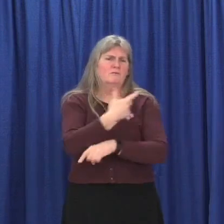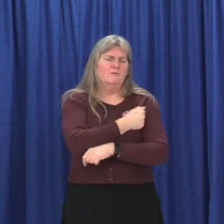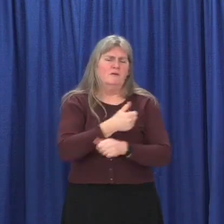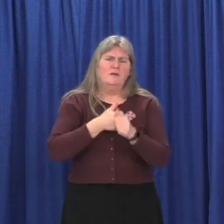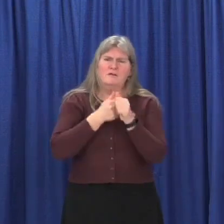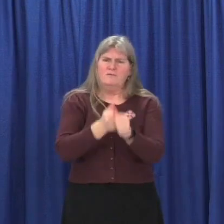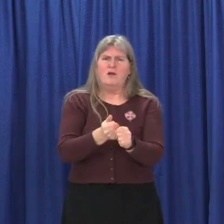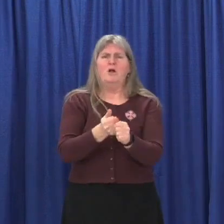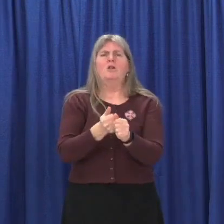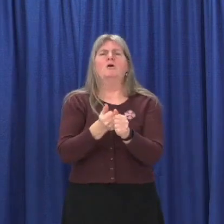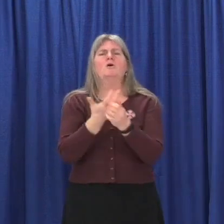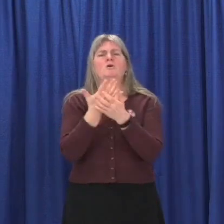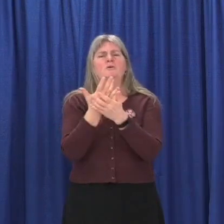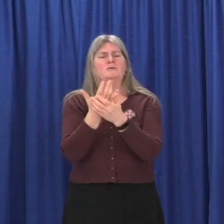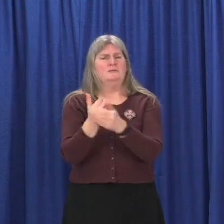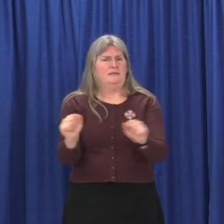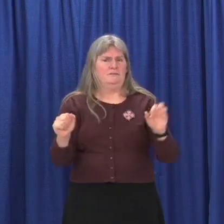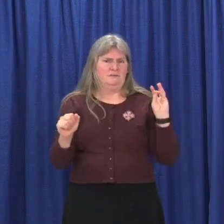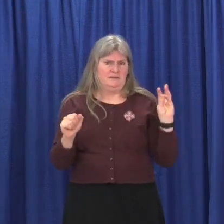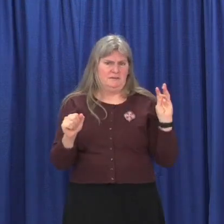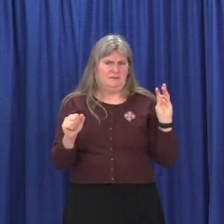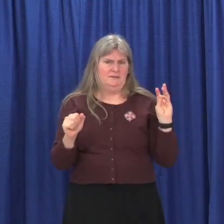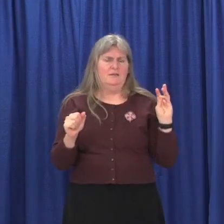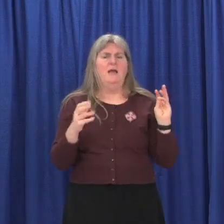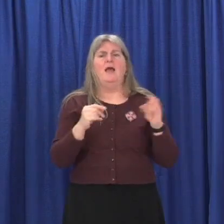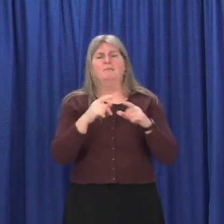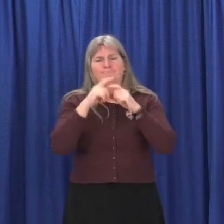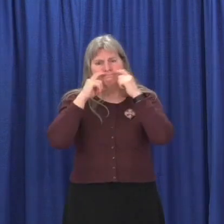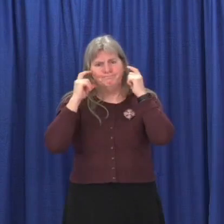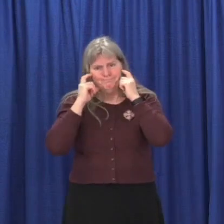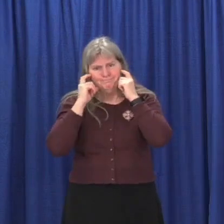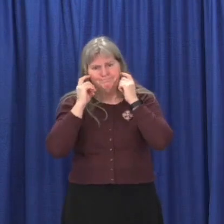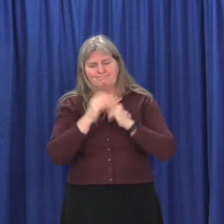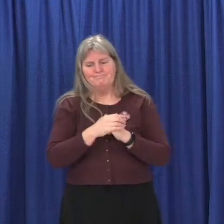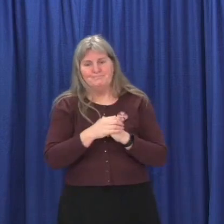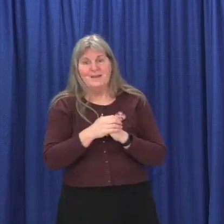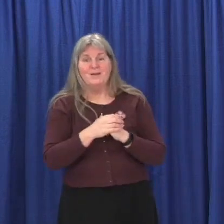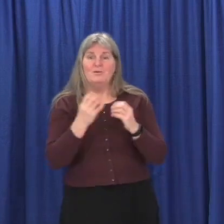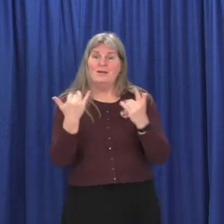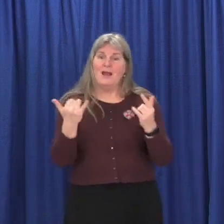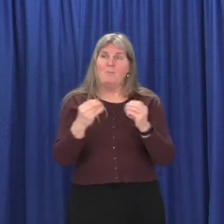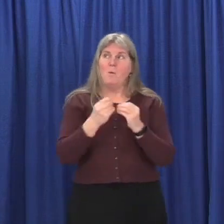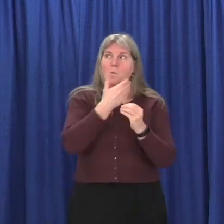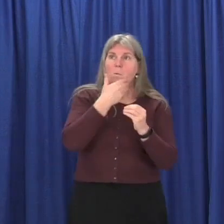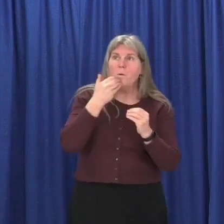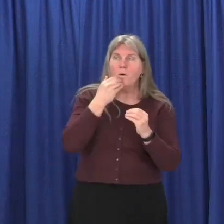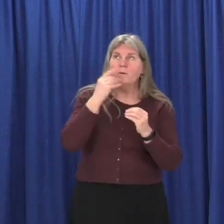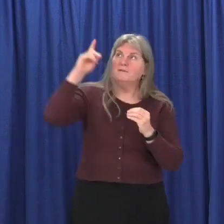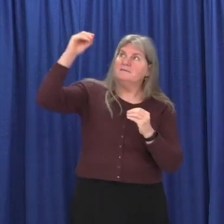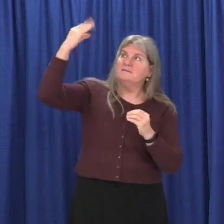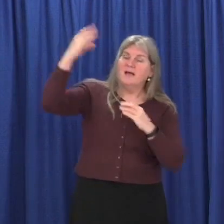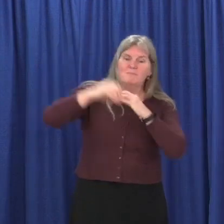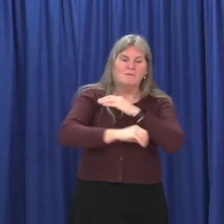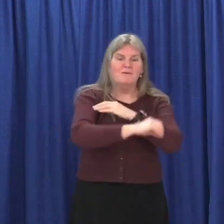up, wear your mask. As these days get longer and warmer and sunnier, we can spend more time outside,